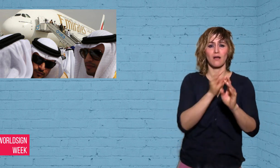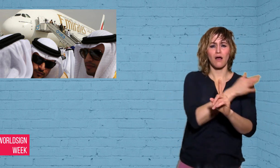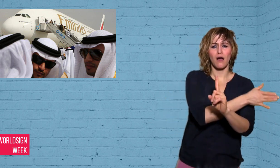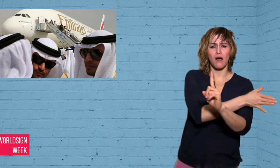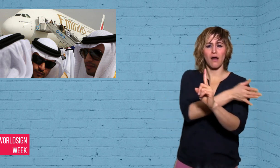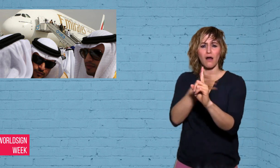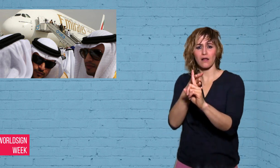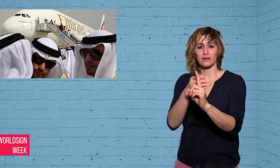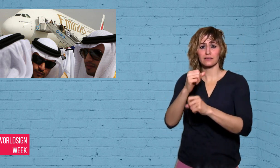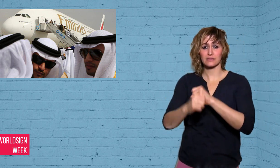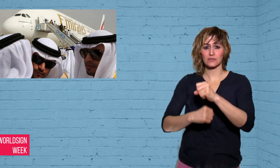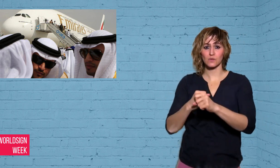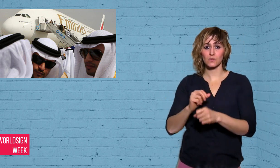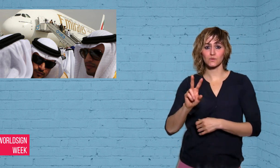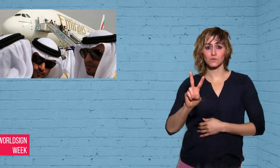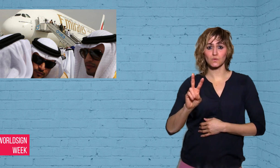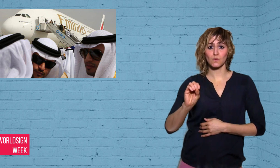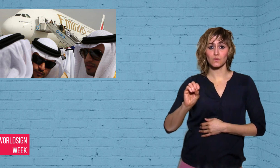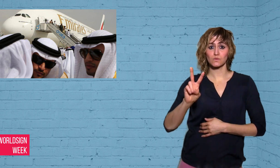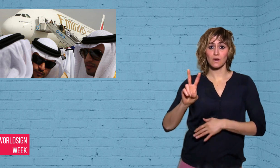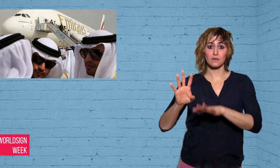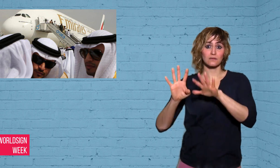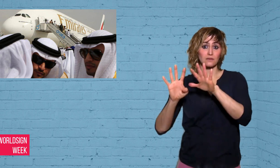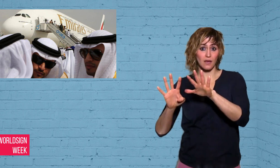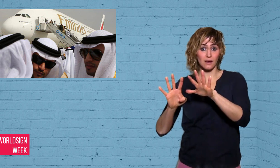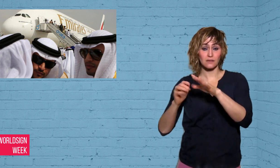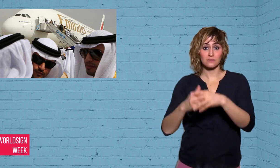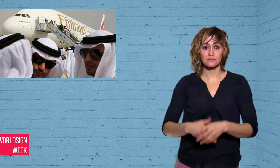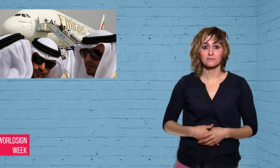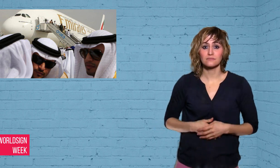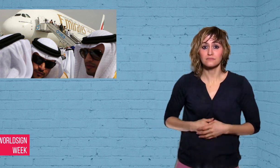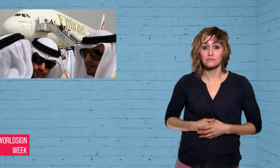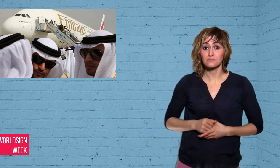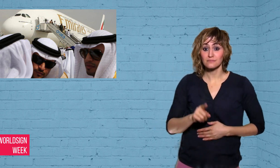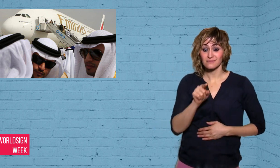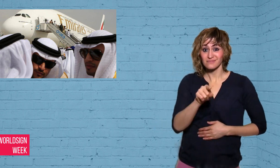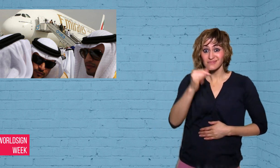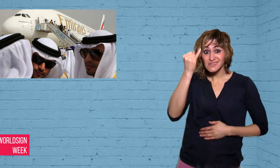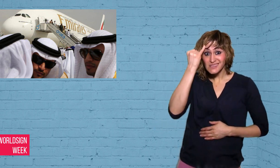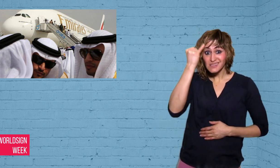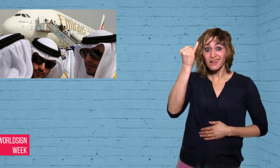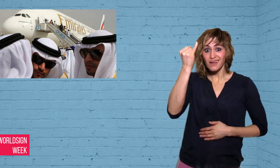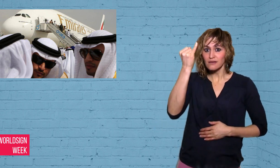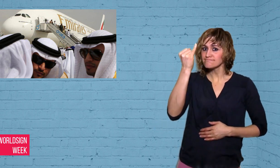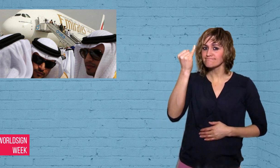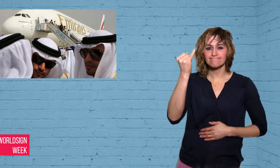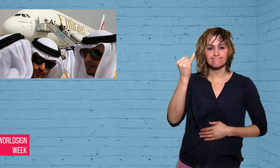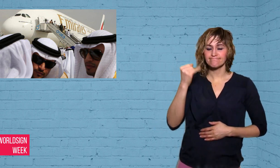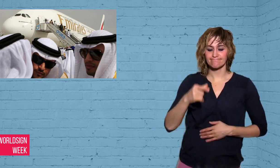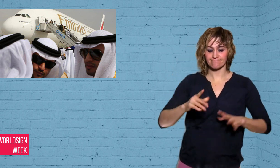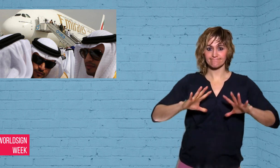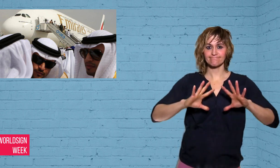it would give too much power to Erdogan and